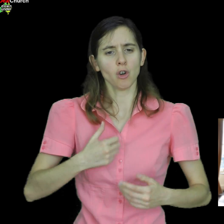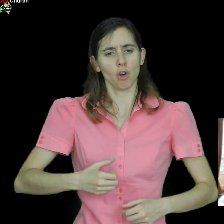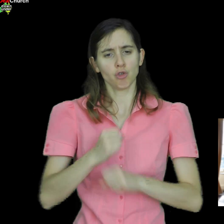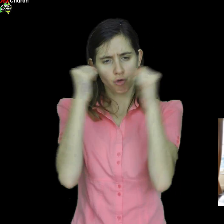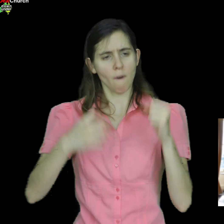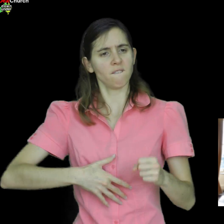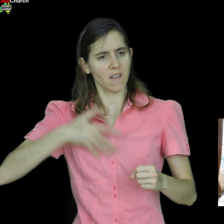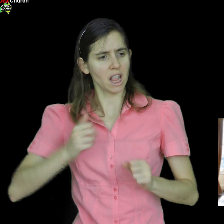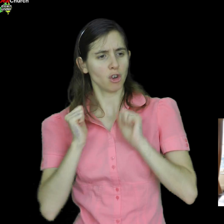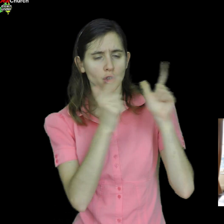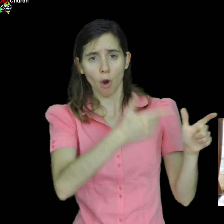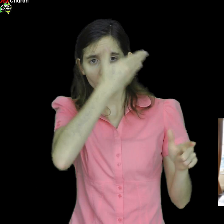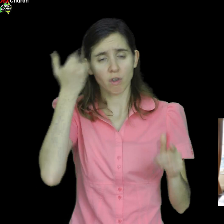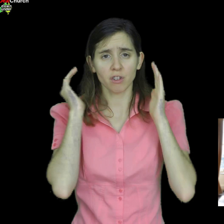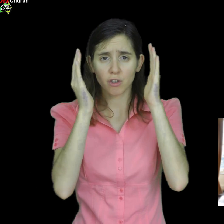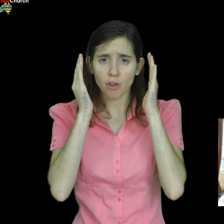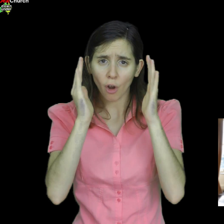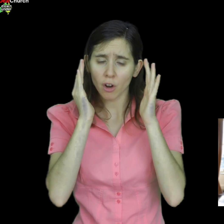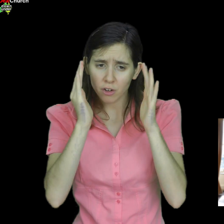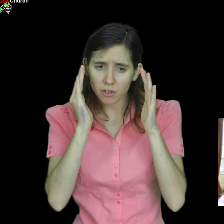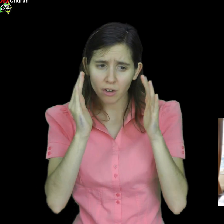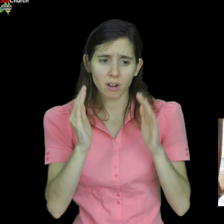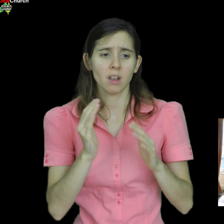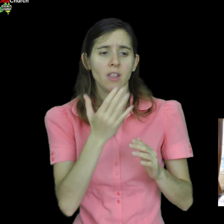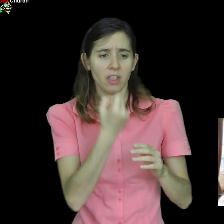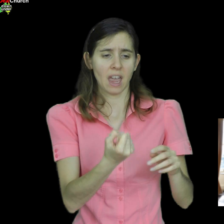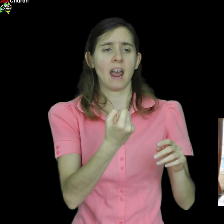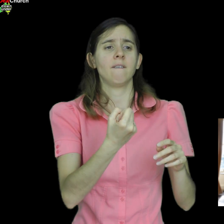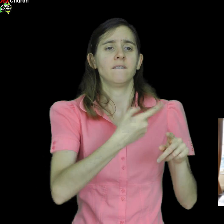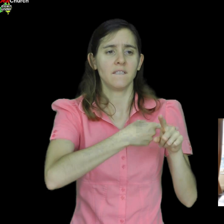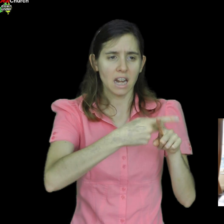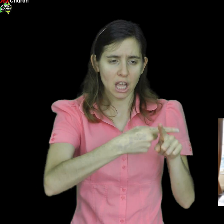to go to the Christian church that ran the English School where she had studied